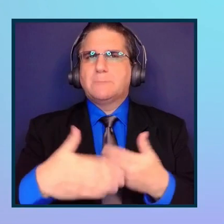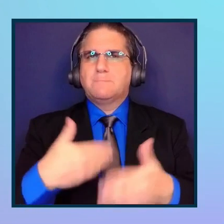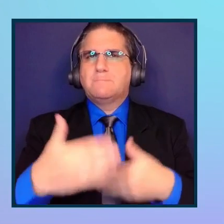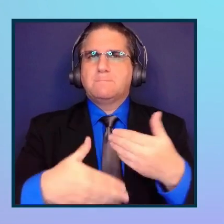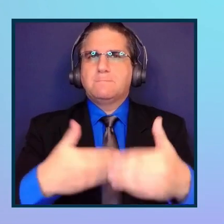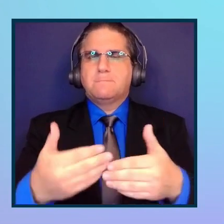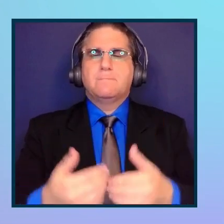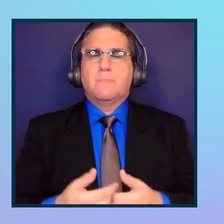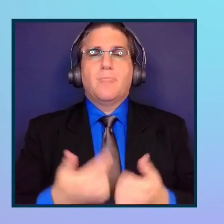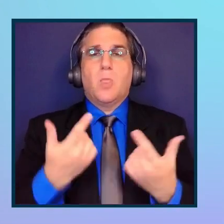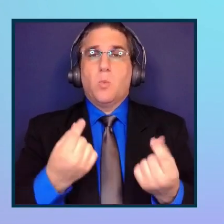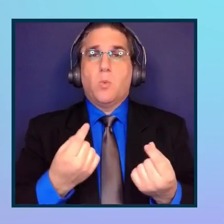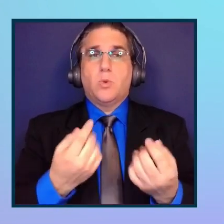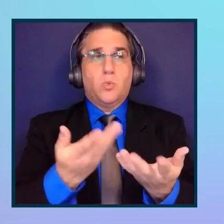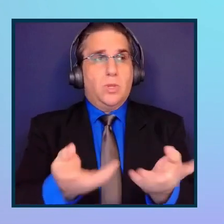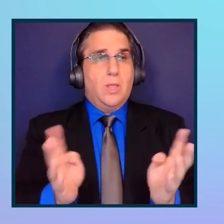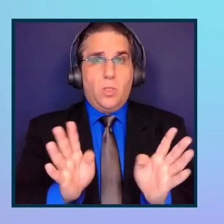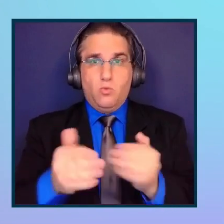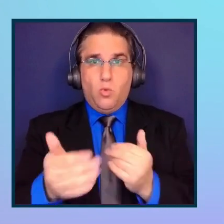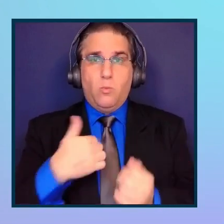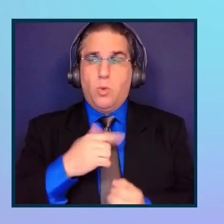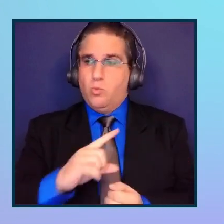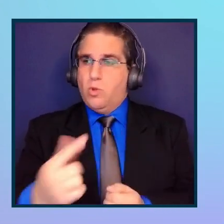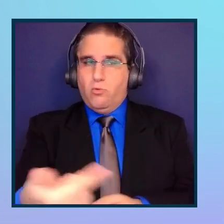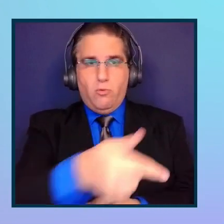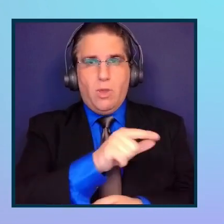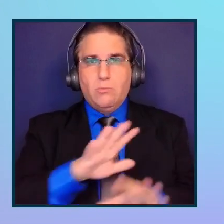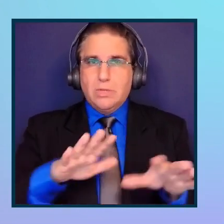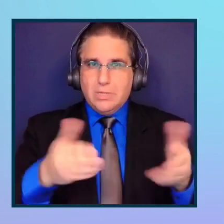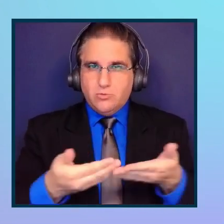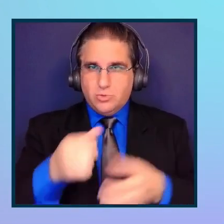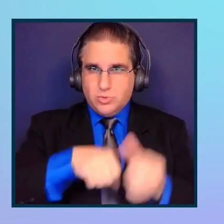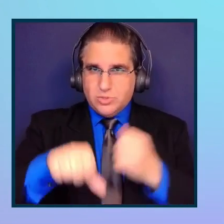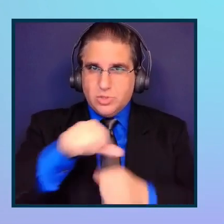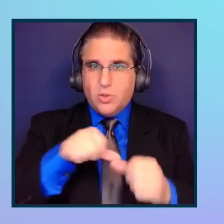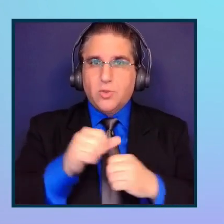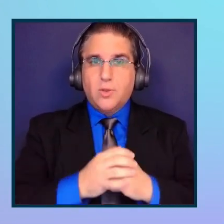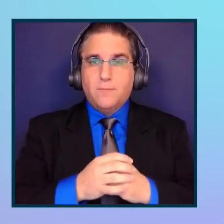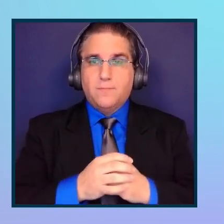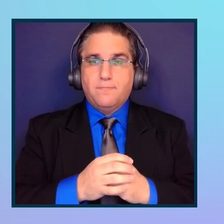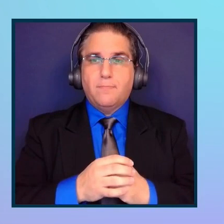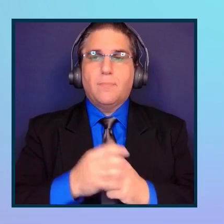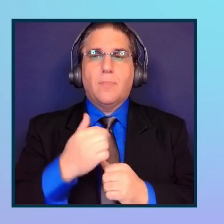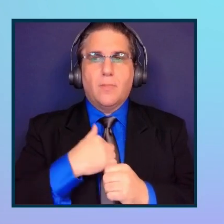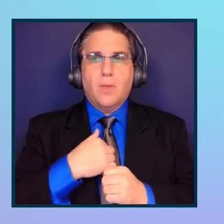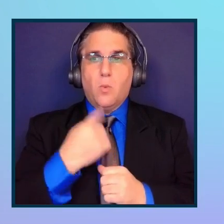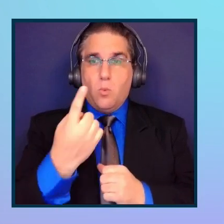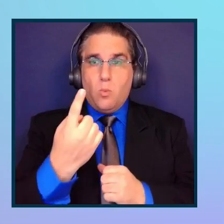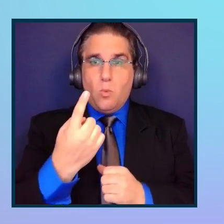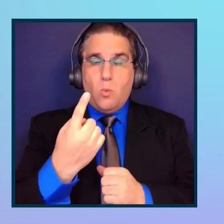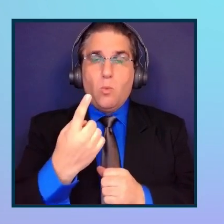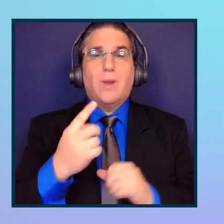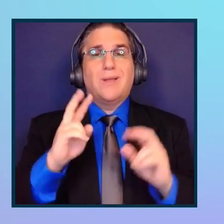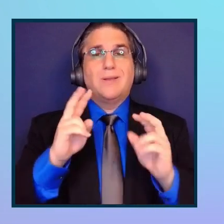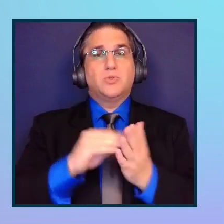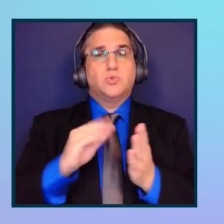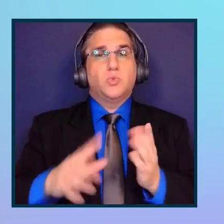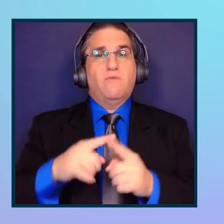we were doing introductions and I happened to encounter an exchange student and I asked the exchange student,